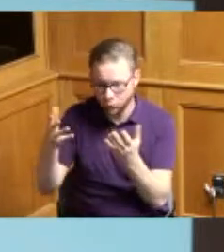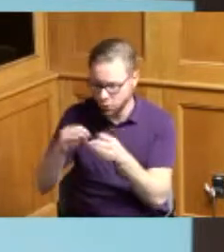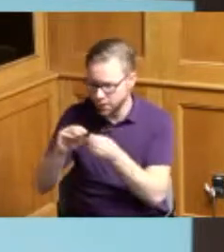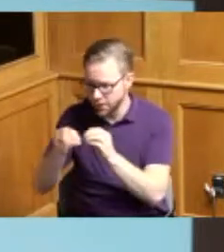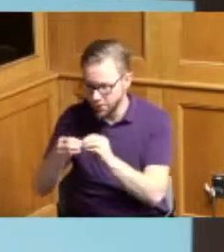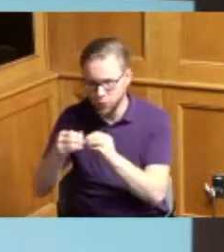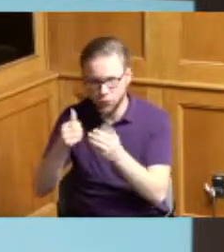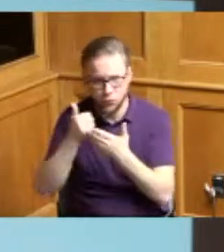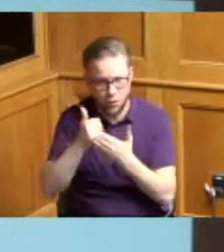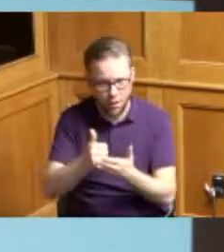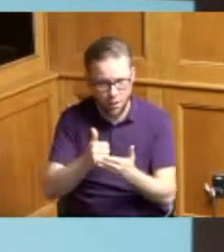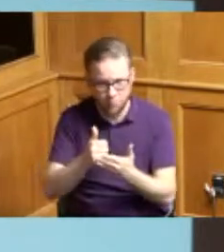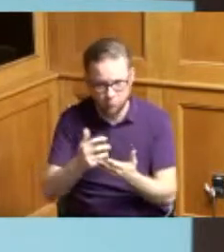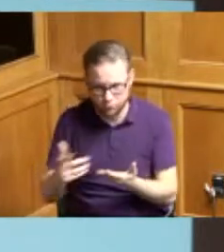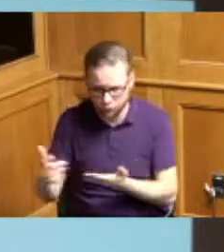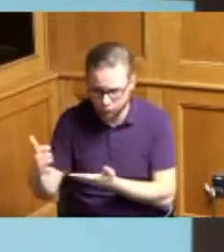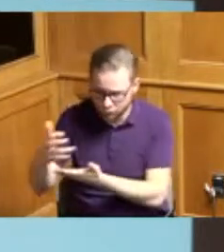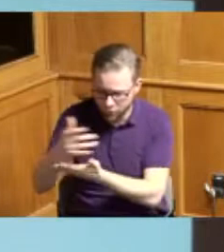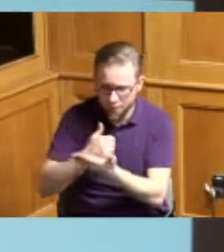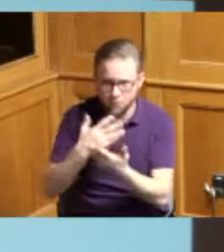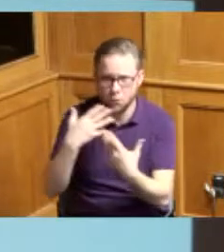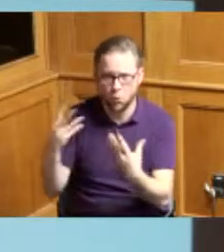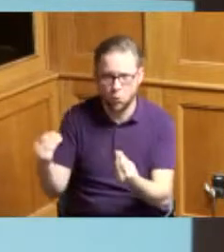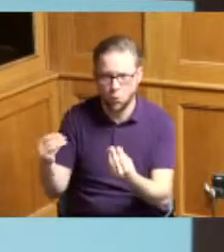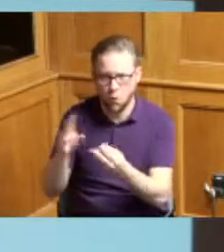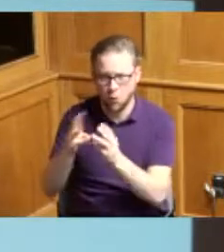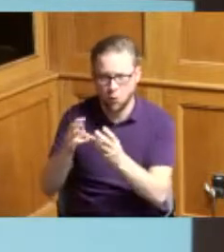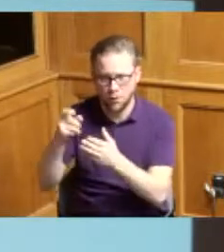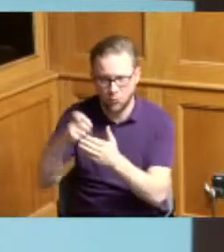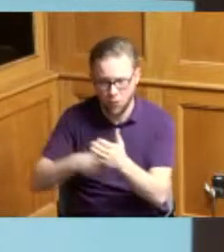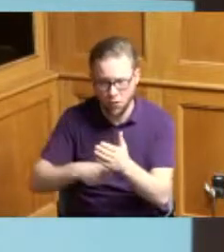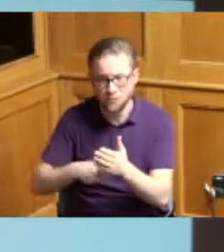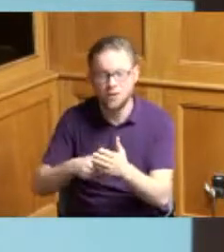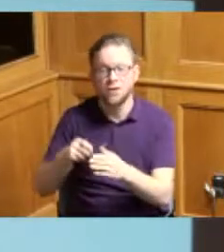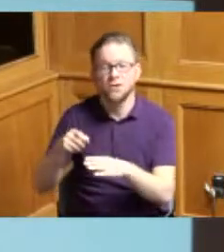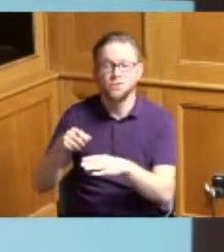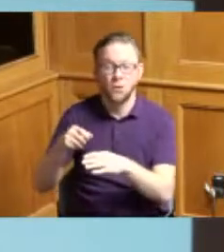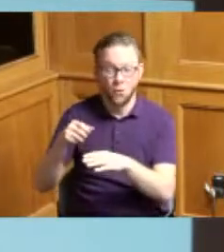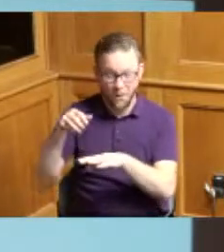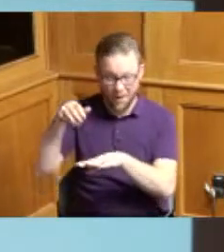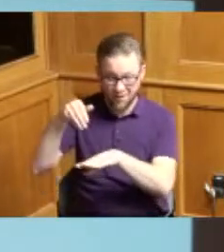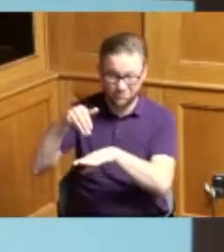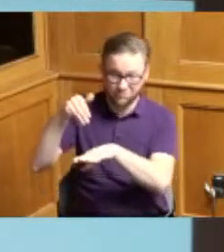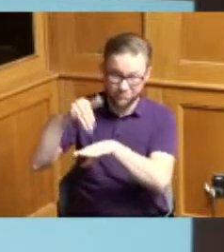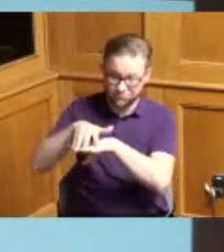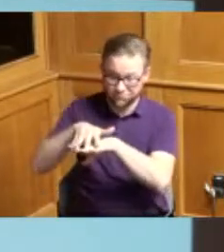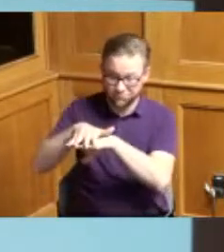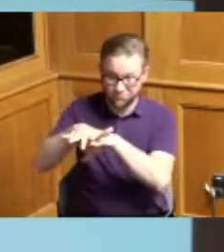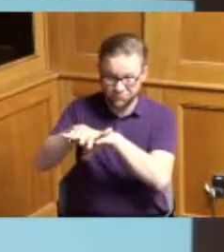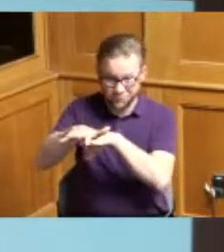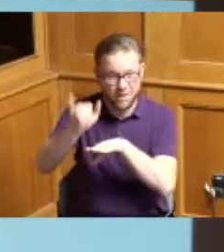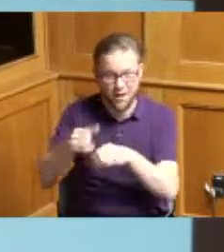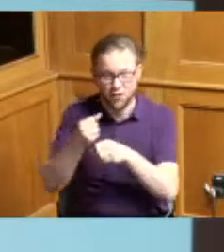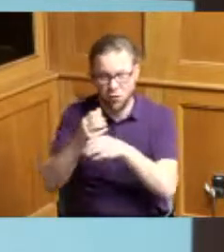as Karen said imperviousness creates runoff it creates costs for MSD and so those billing